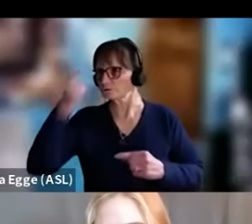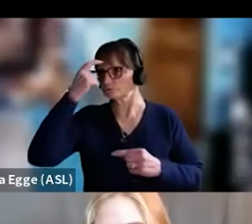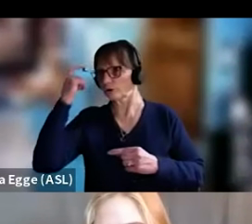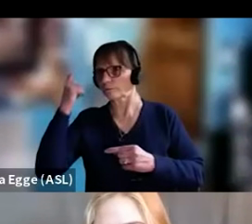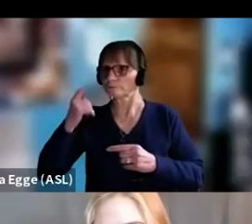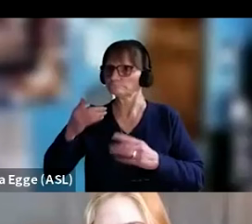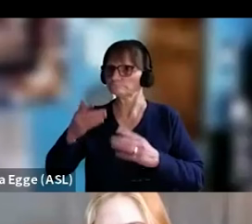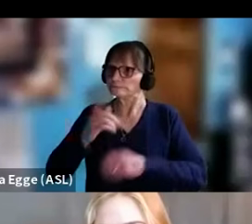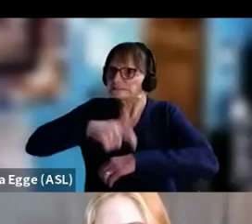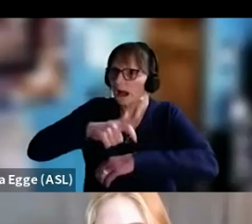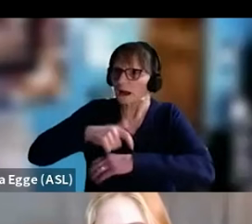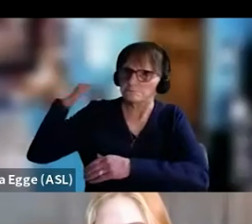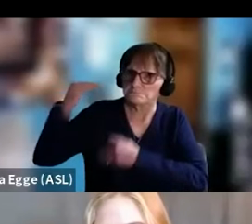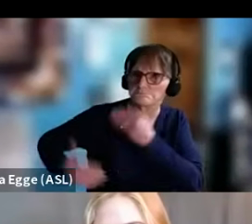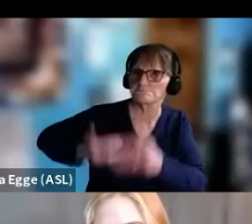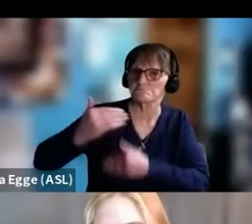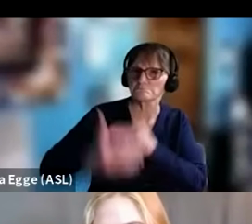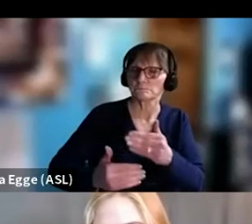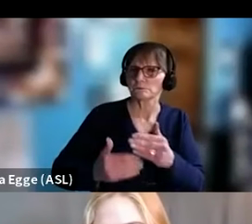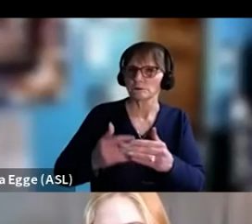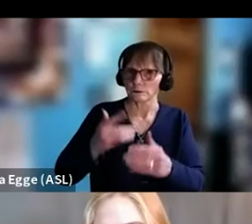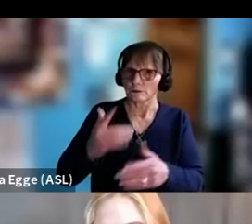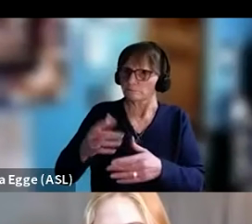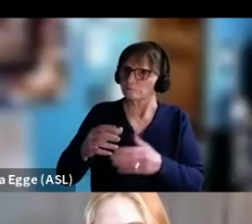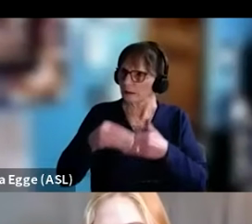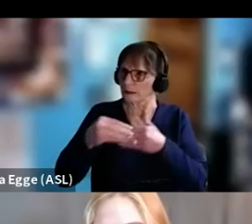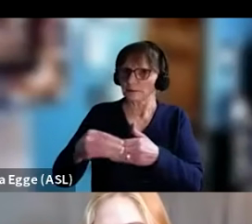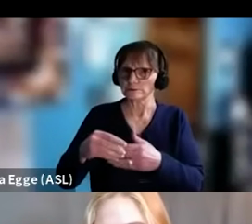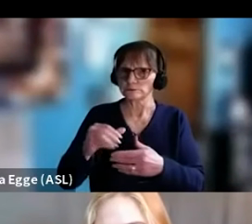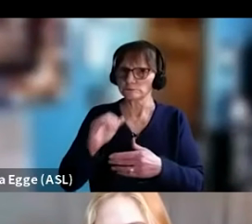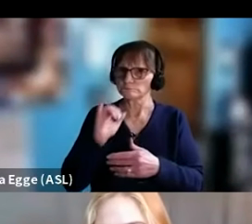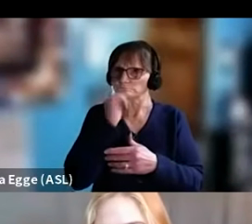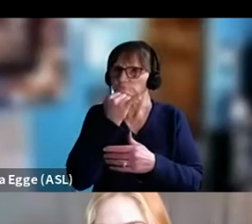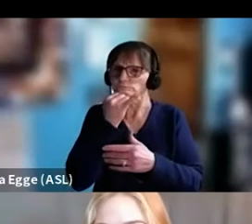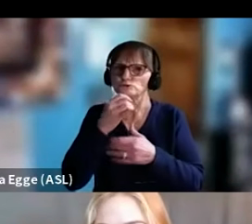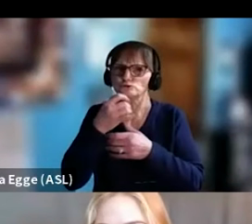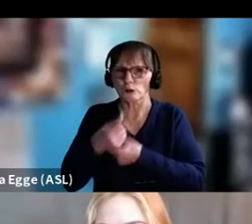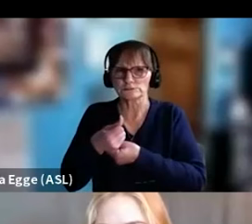and that can really sow mistrust. And those are self-preservation mechanisms